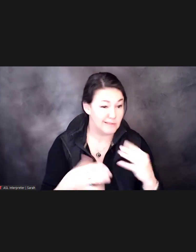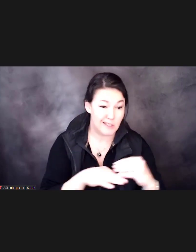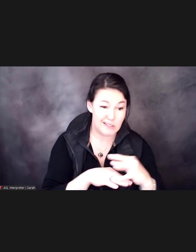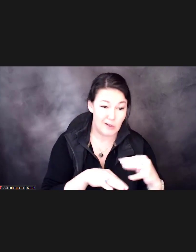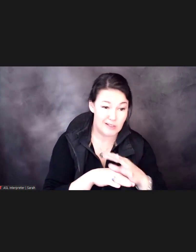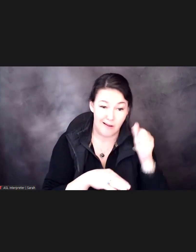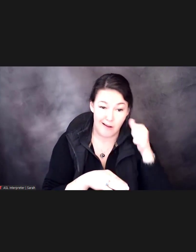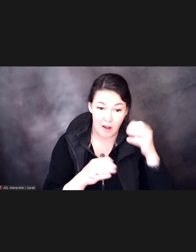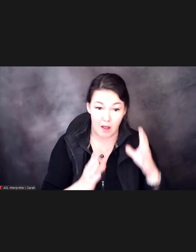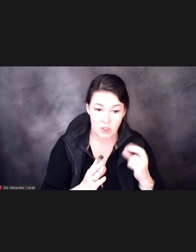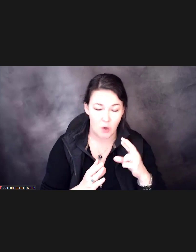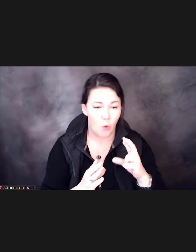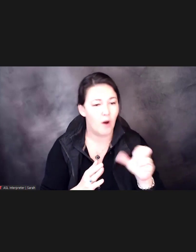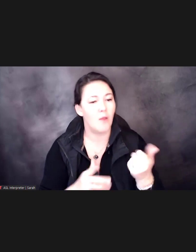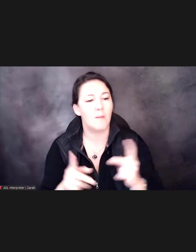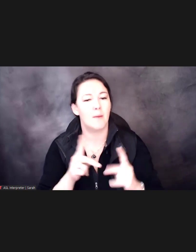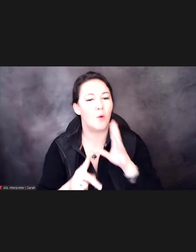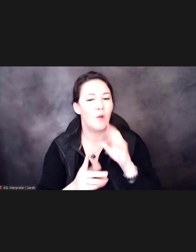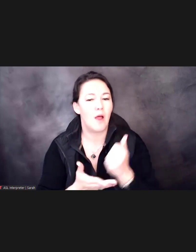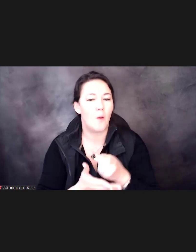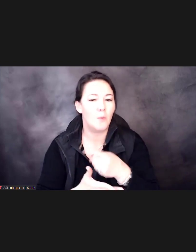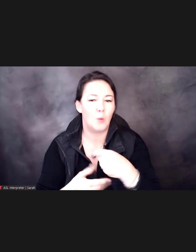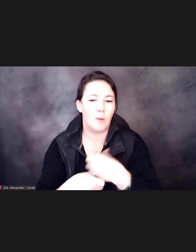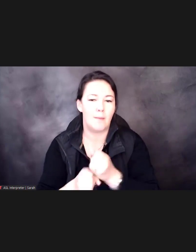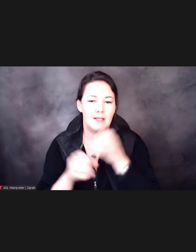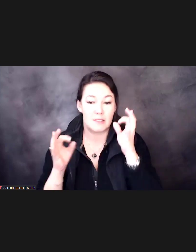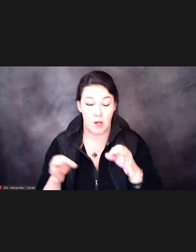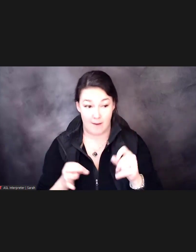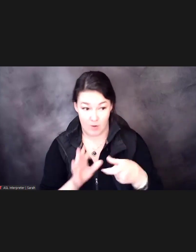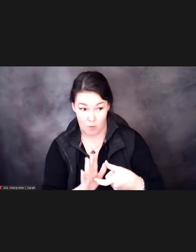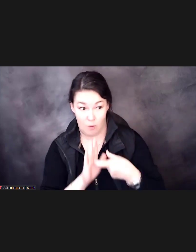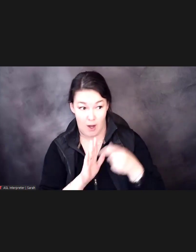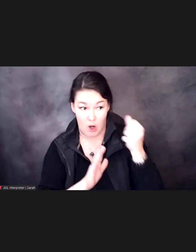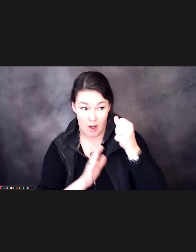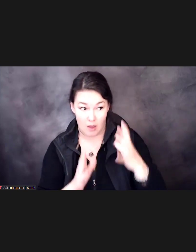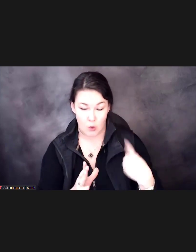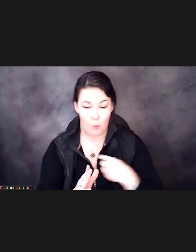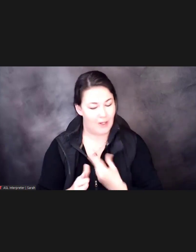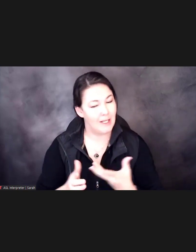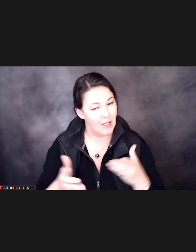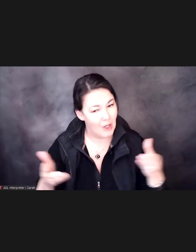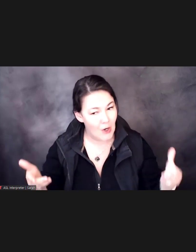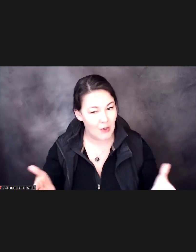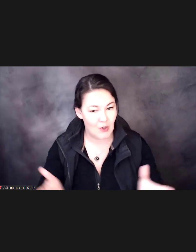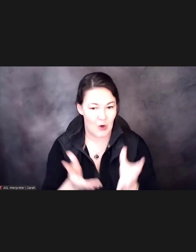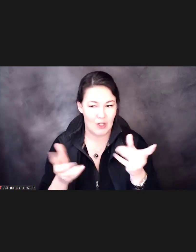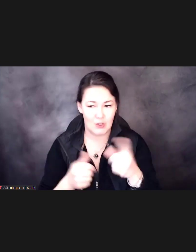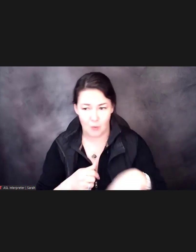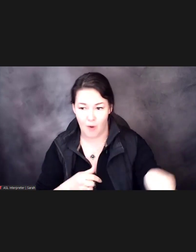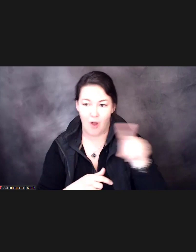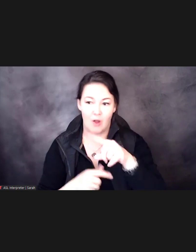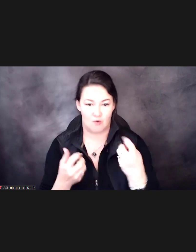others who will help you in that decision. If you need an audiologist, which we encourage all of you to